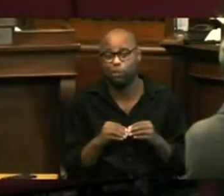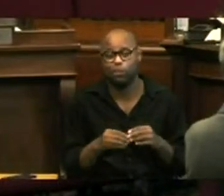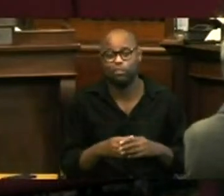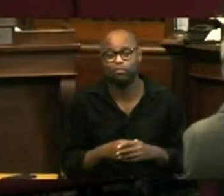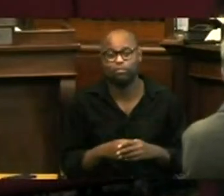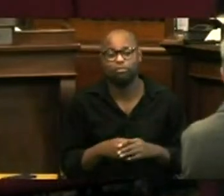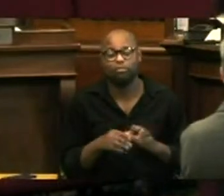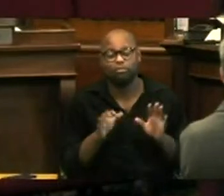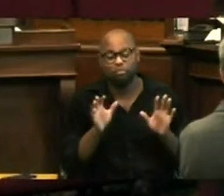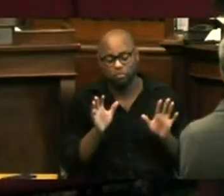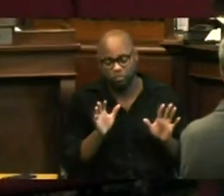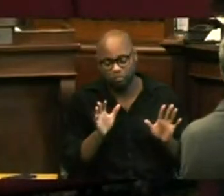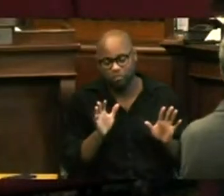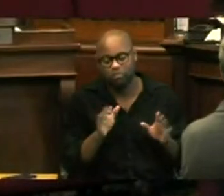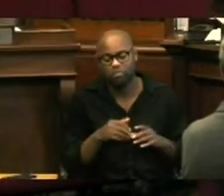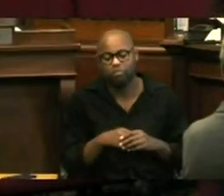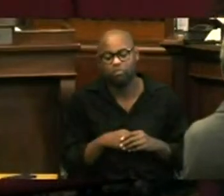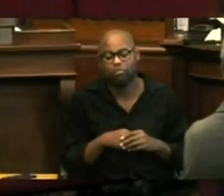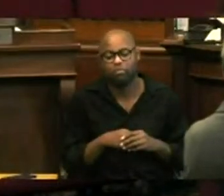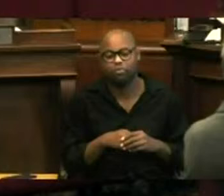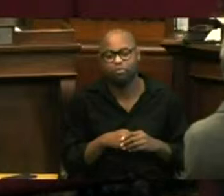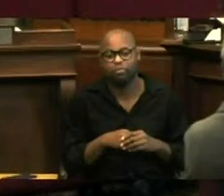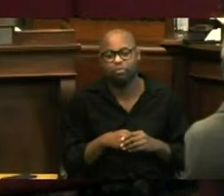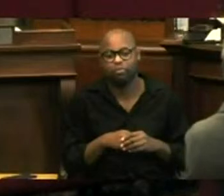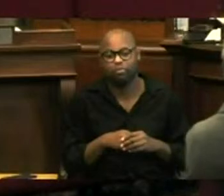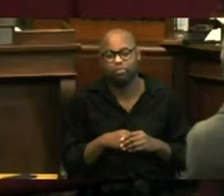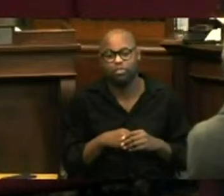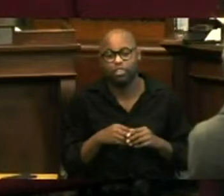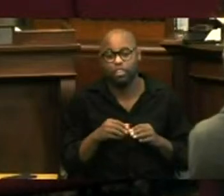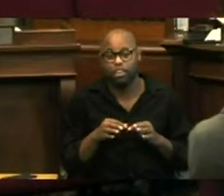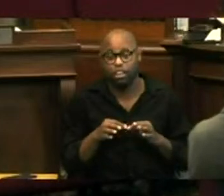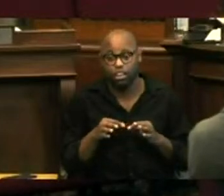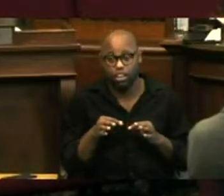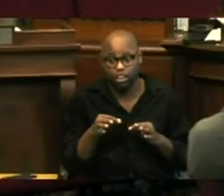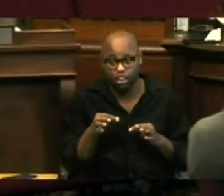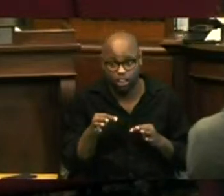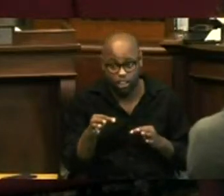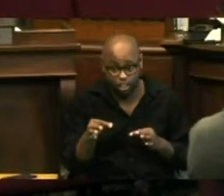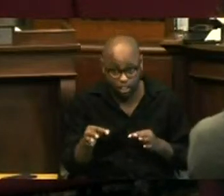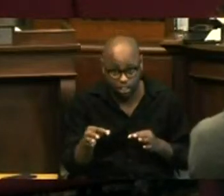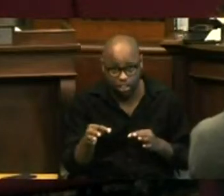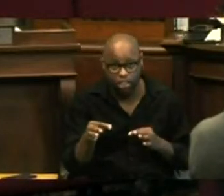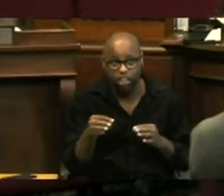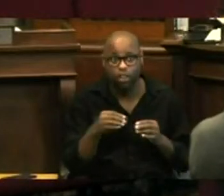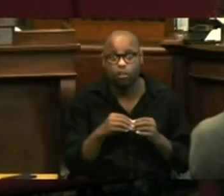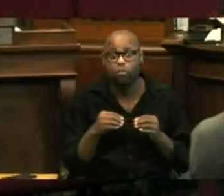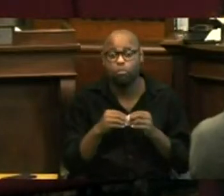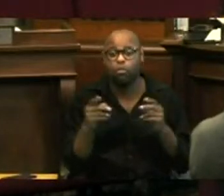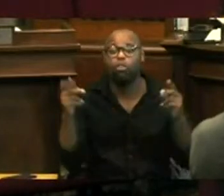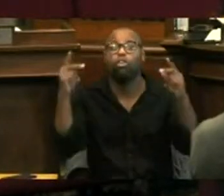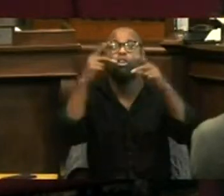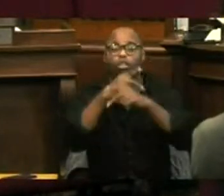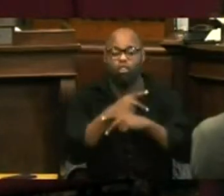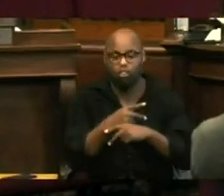way we're going to delay this further. And I'll be honest with you, the this is my saying, the